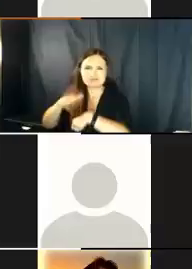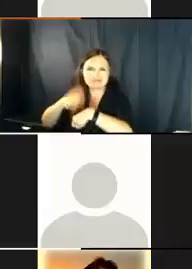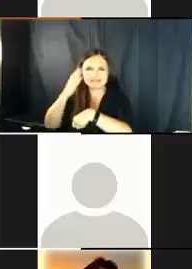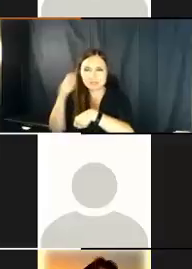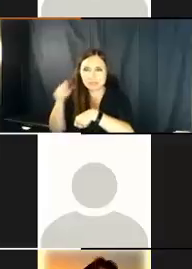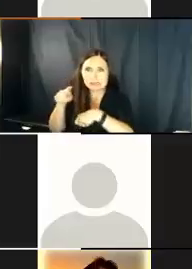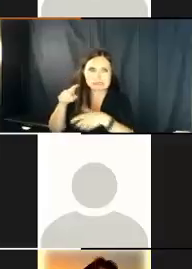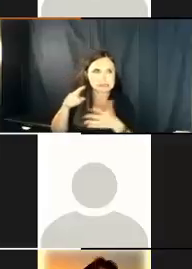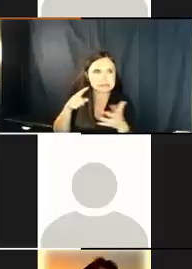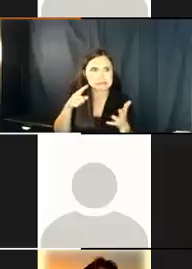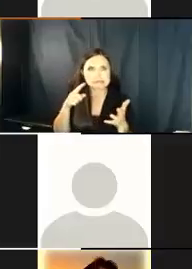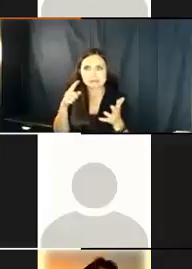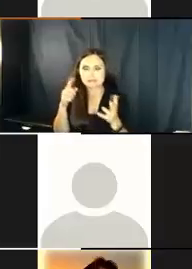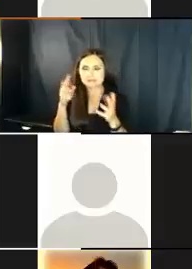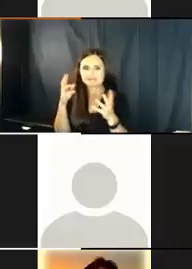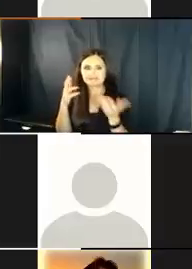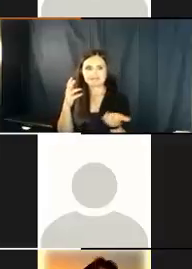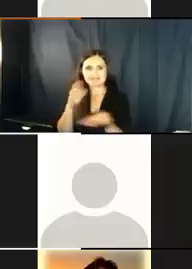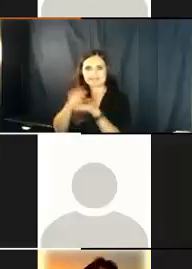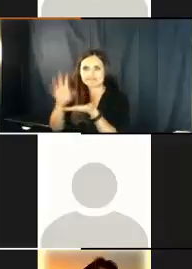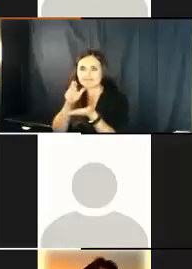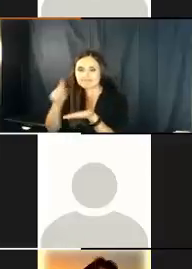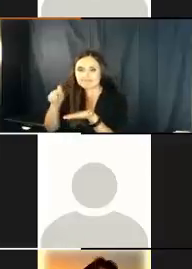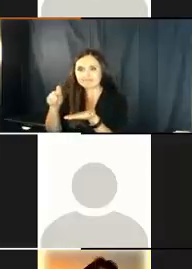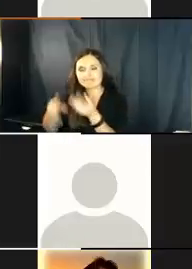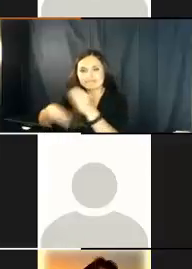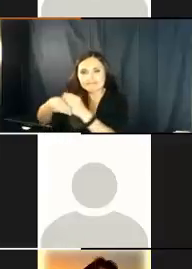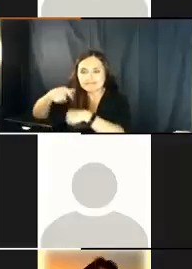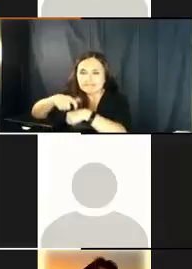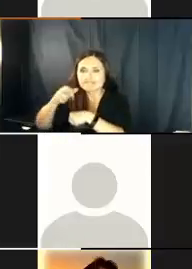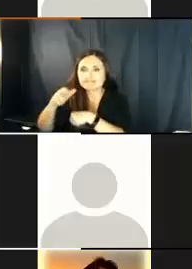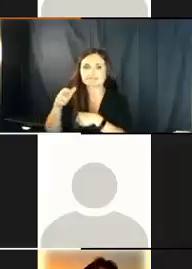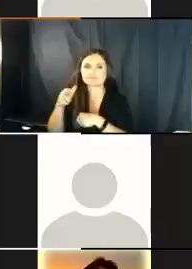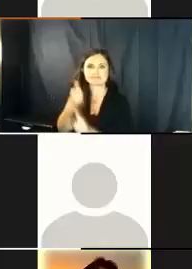extra time because I just didn't start.